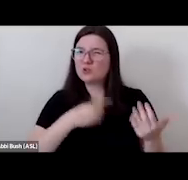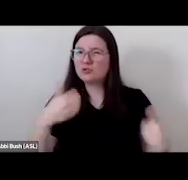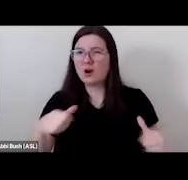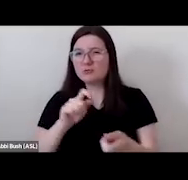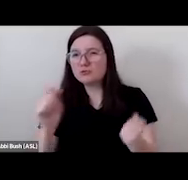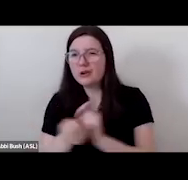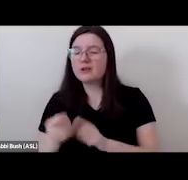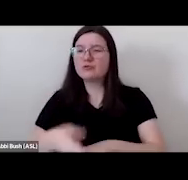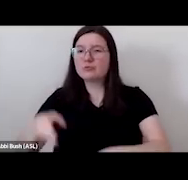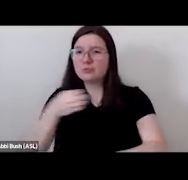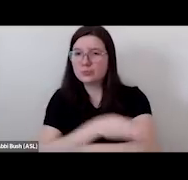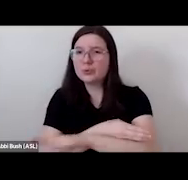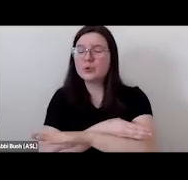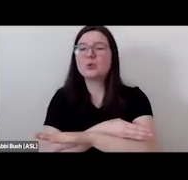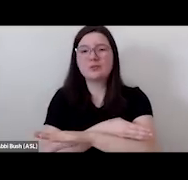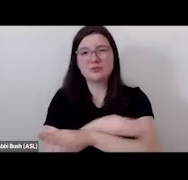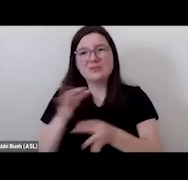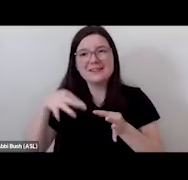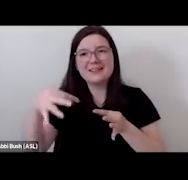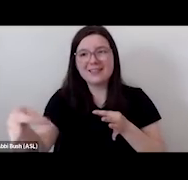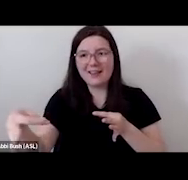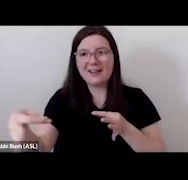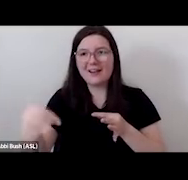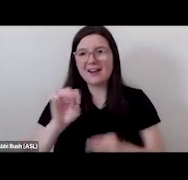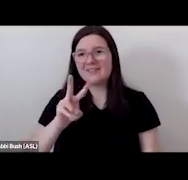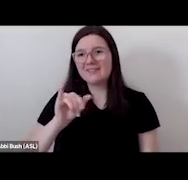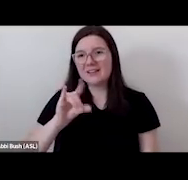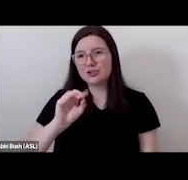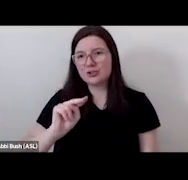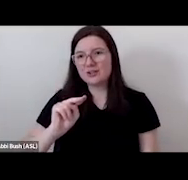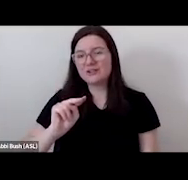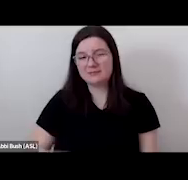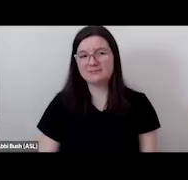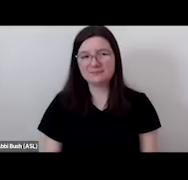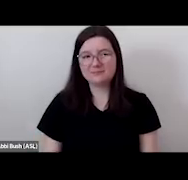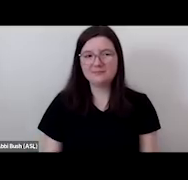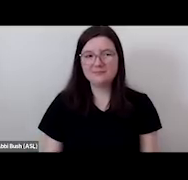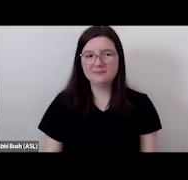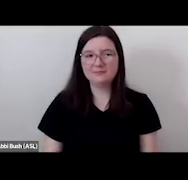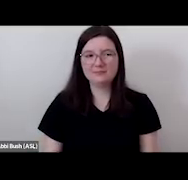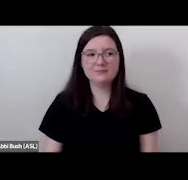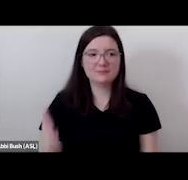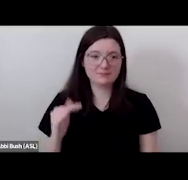and give yourselves more time to fix it. Looping in outside providers is another huge